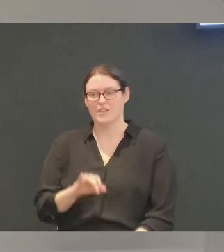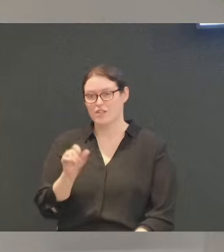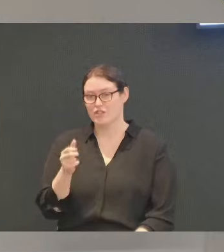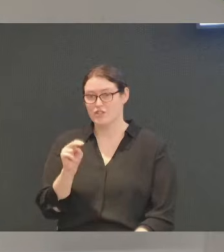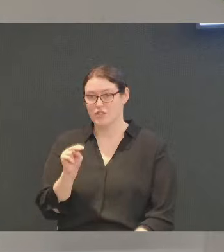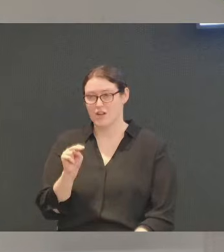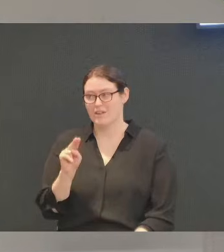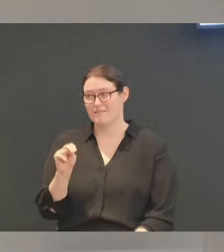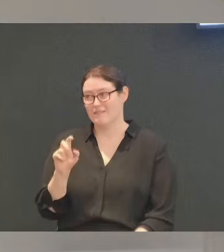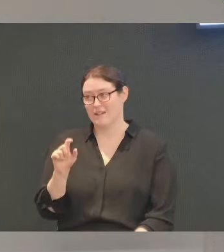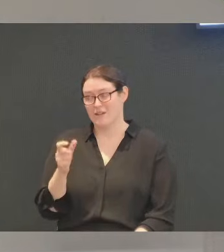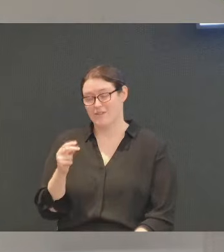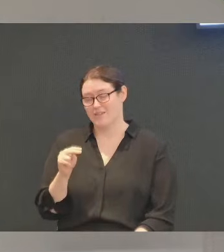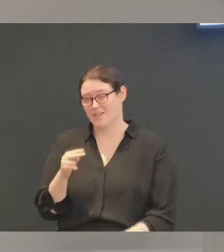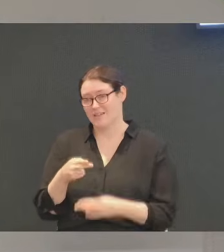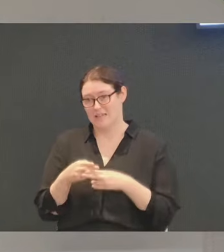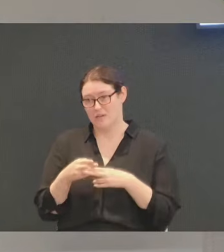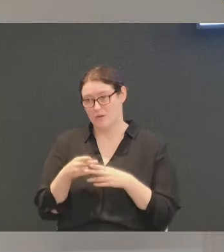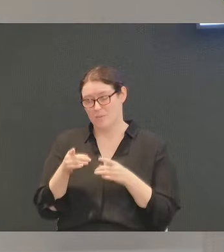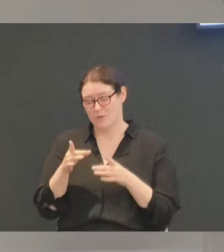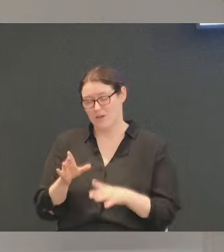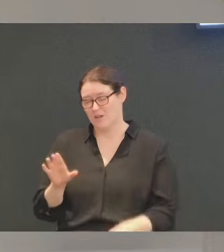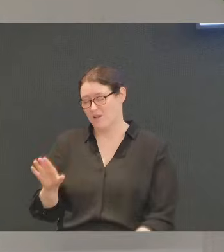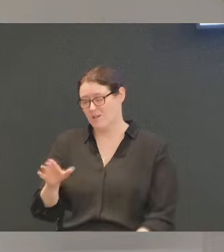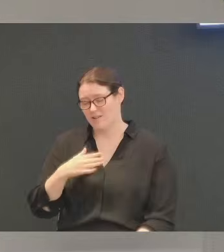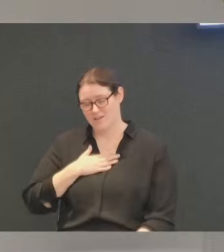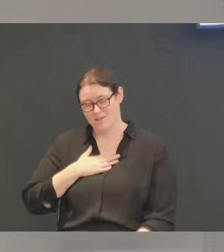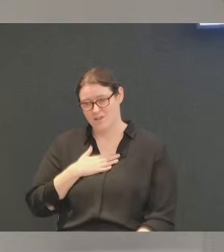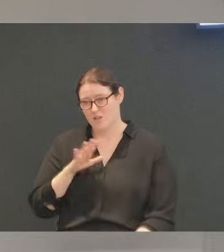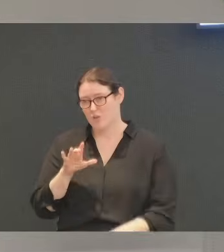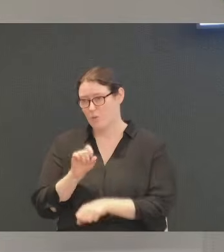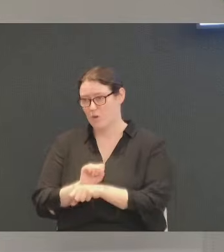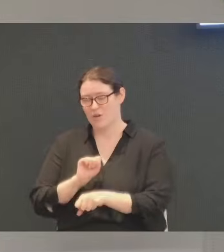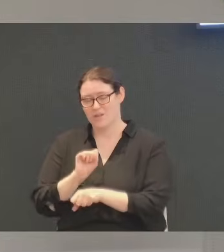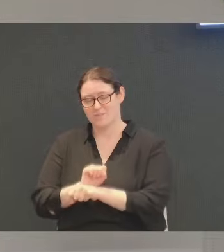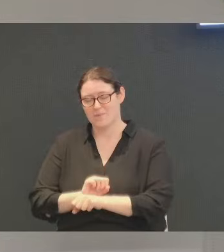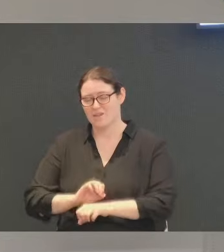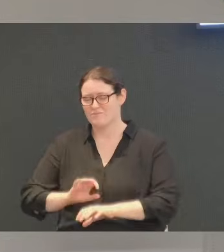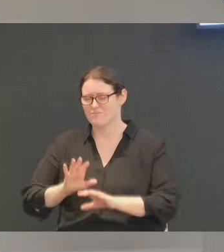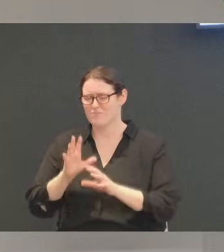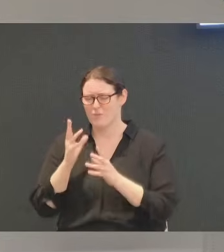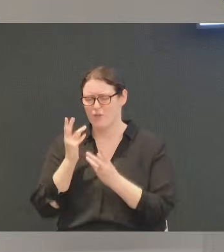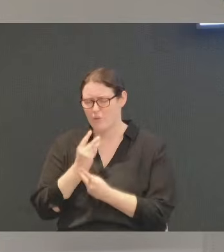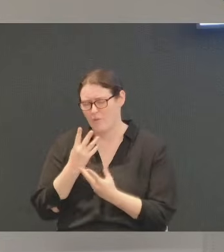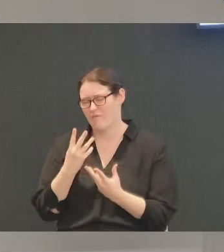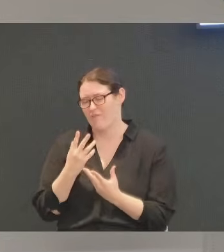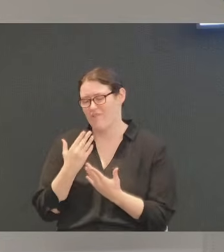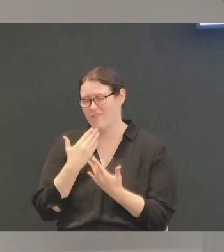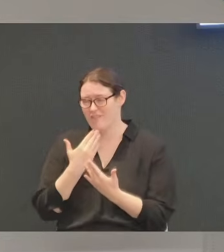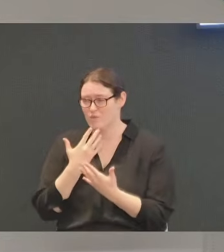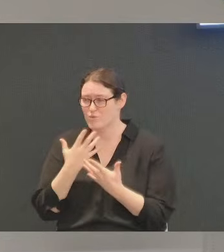interim Director, your work has been impeccable and I thank you for your effort and what you've